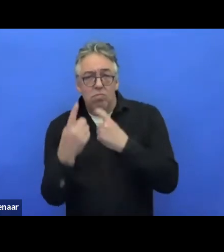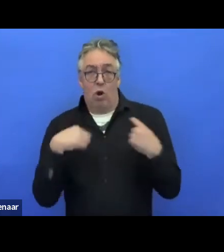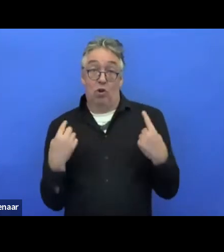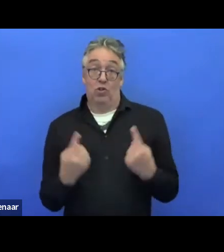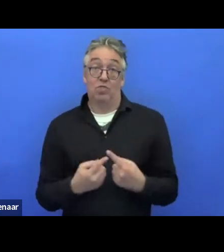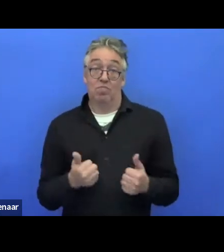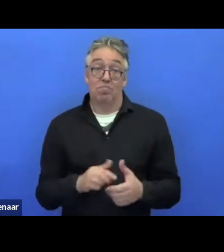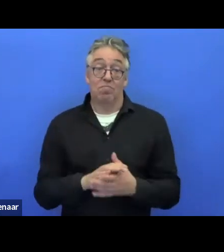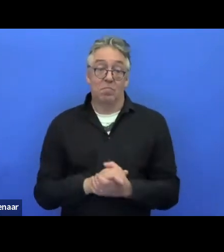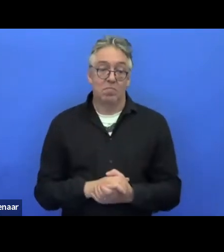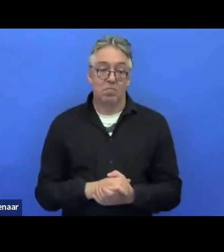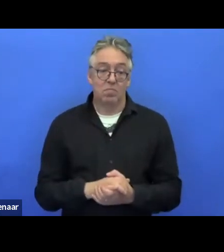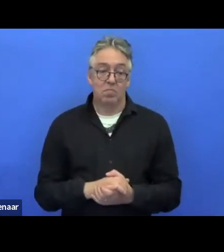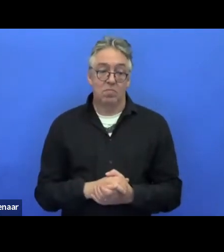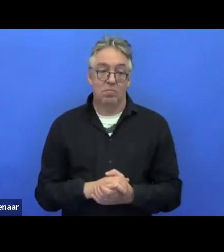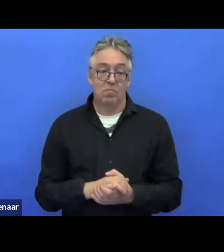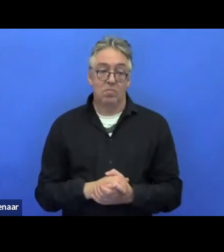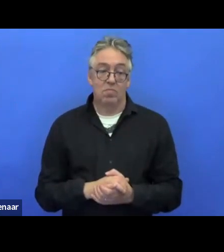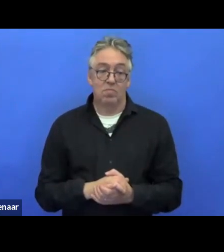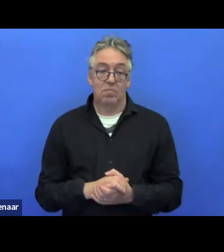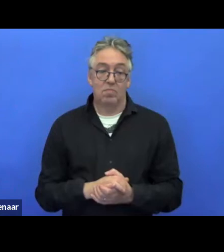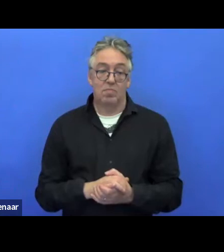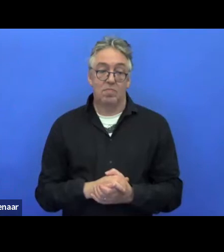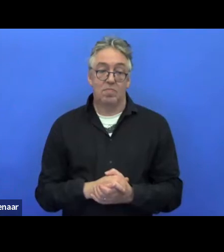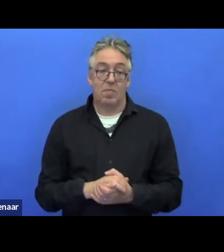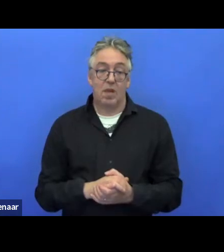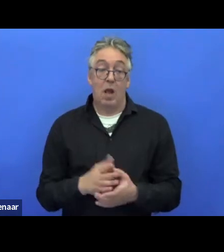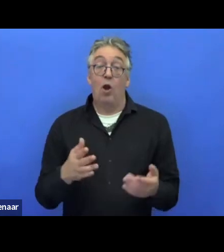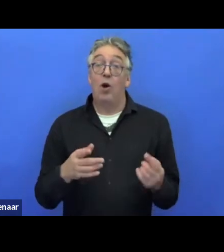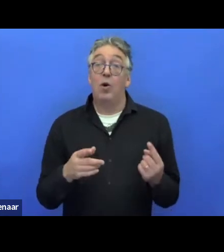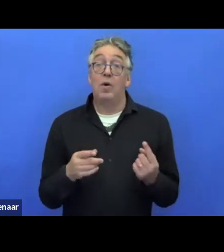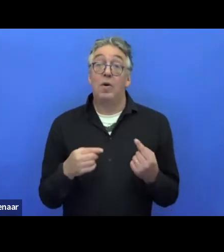I'll tell you as well that I'm working in this office for already 20 years.